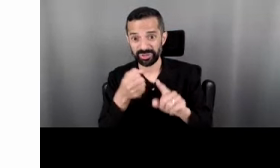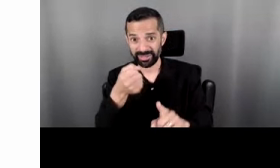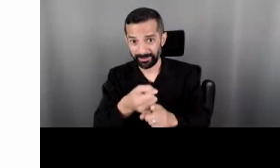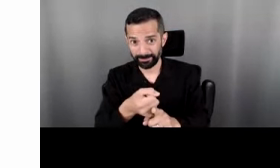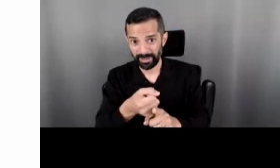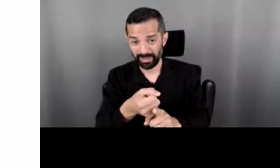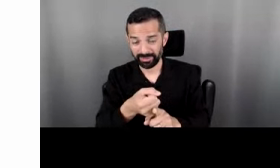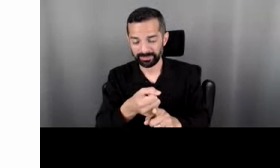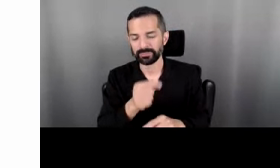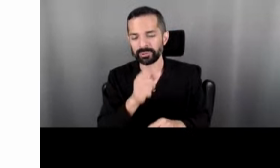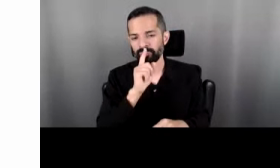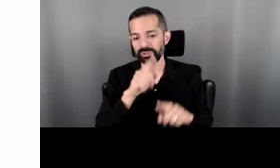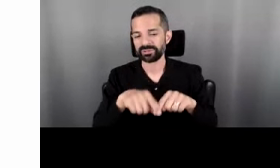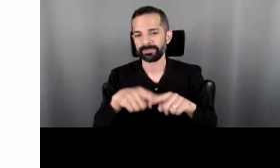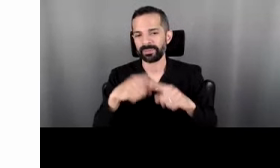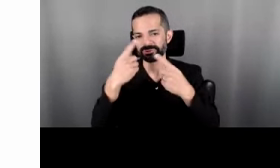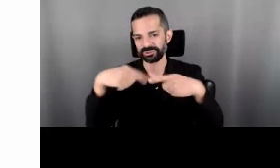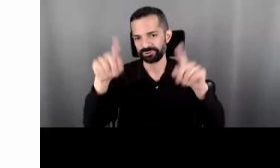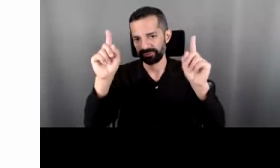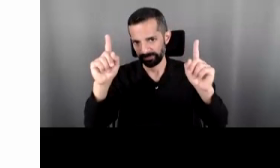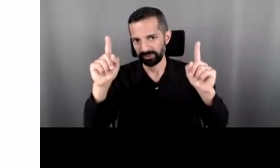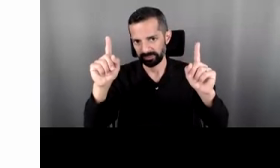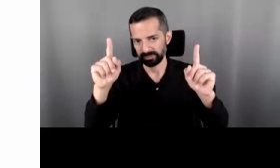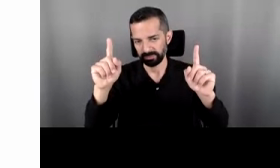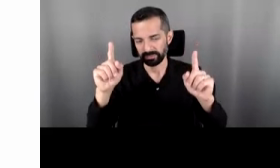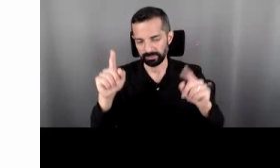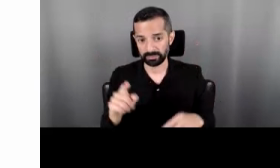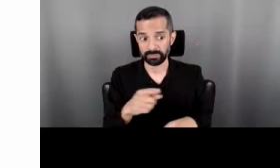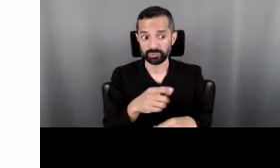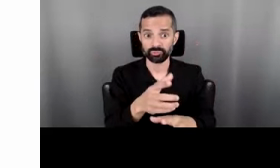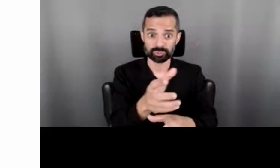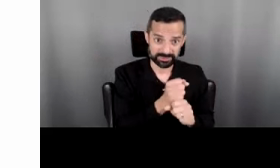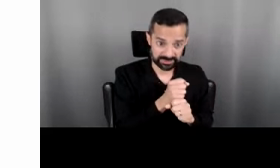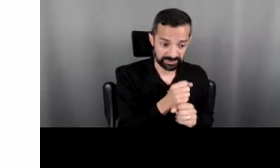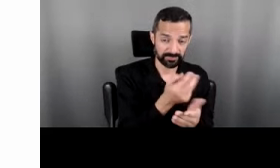Like the receiving of the resources, being able to provide